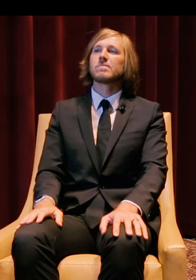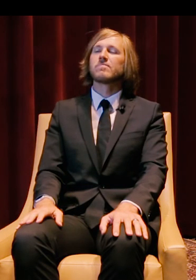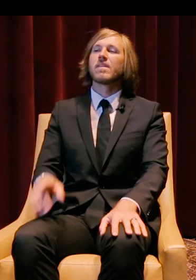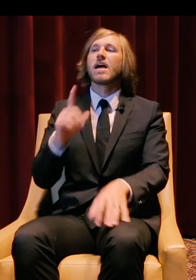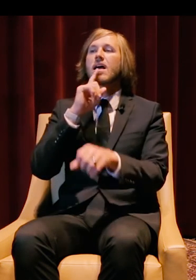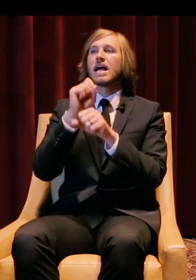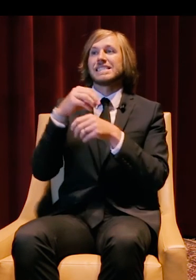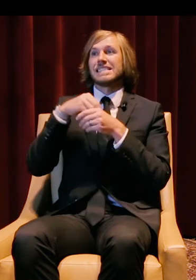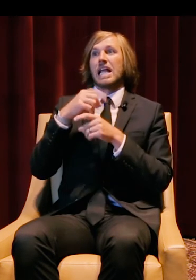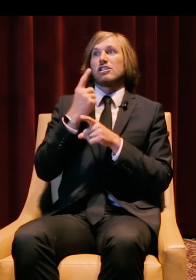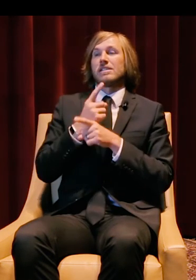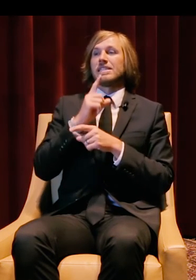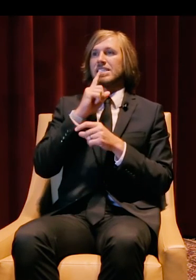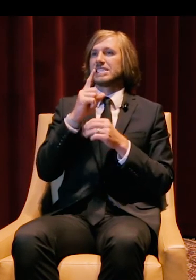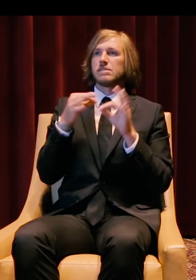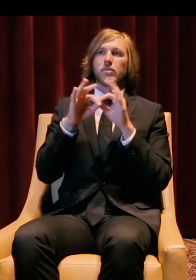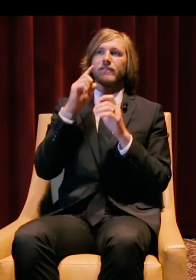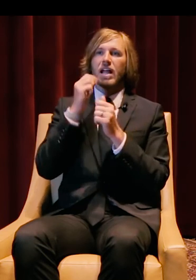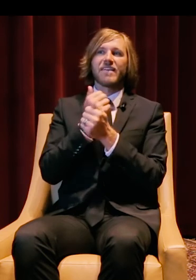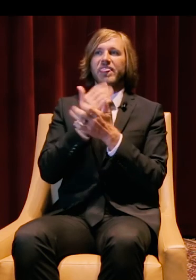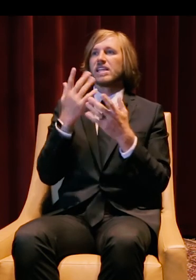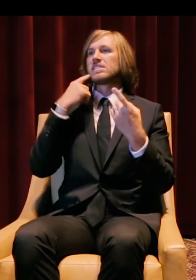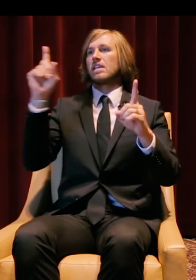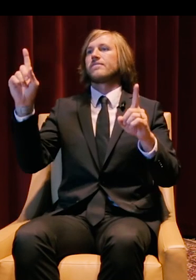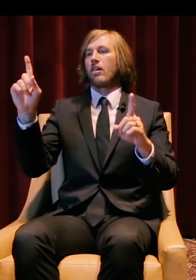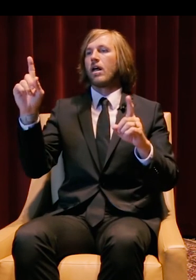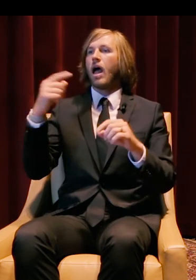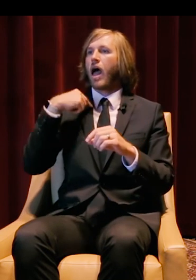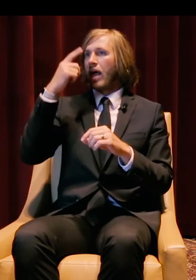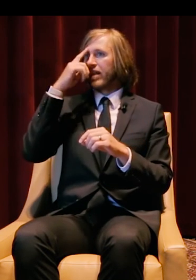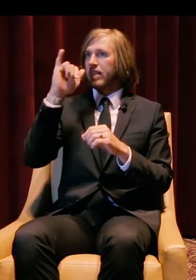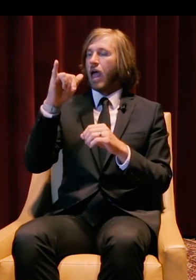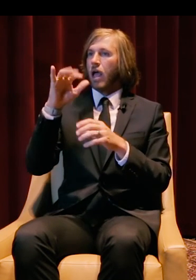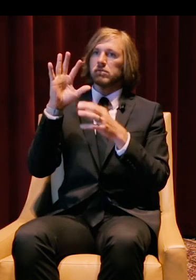actually, integrity is the essence of everything successful, and I think that applies to your business.